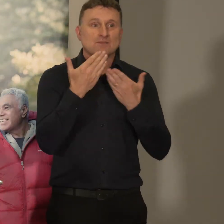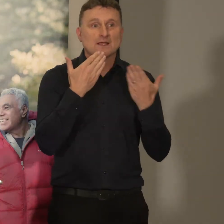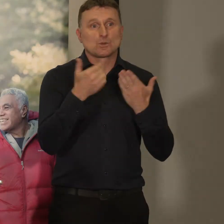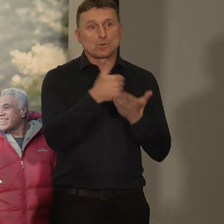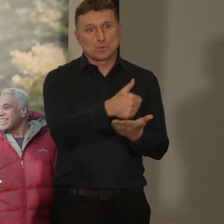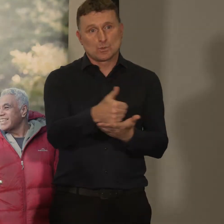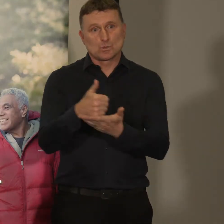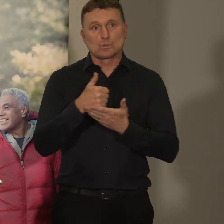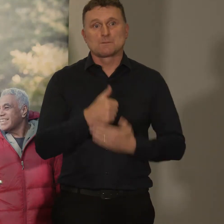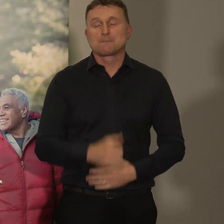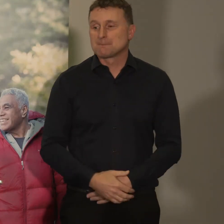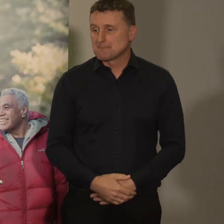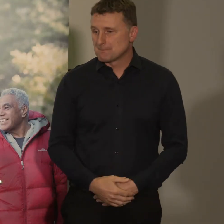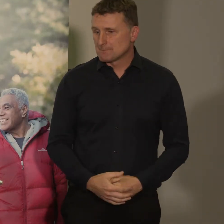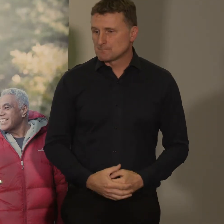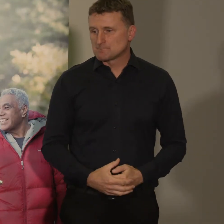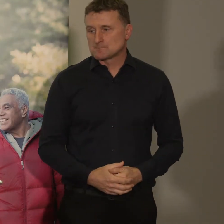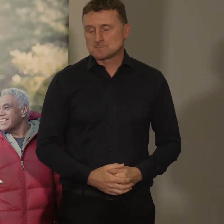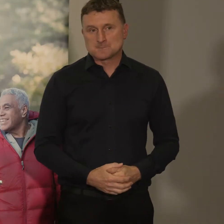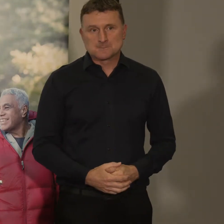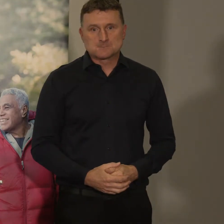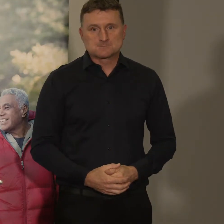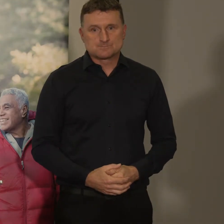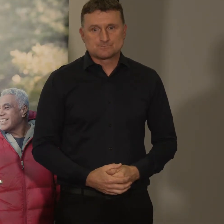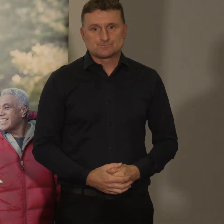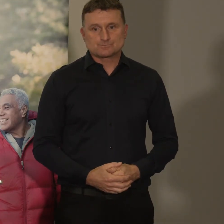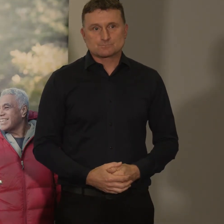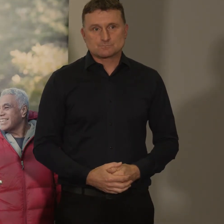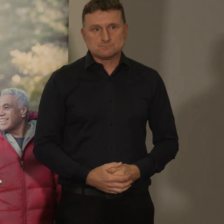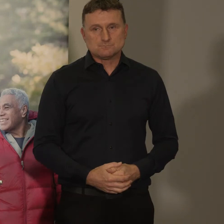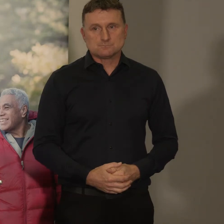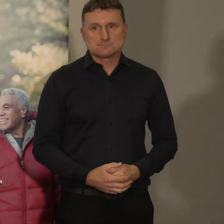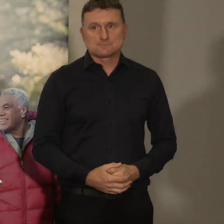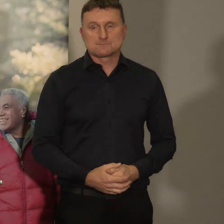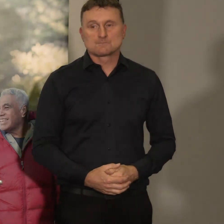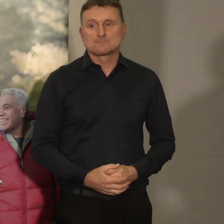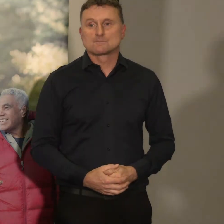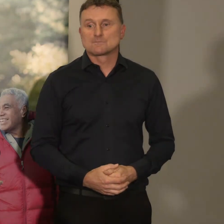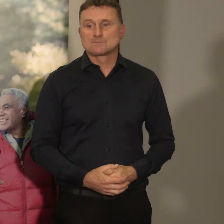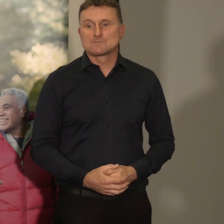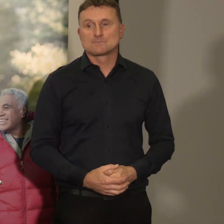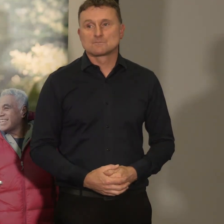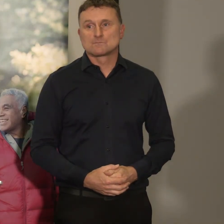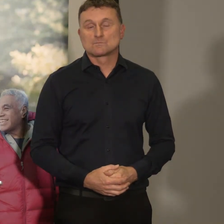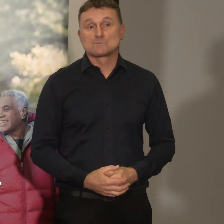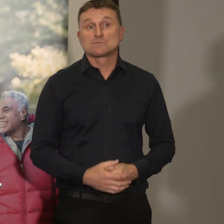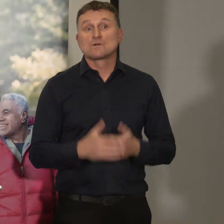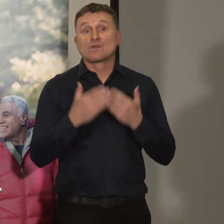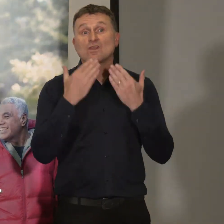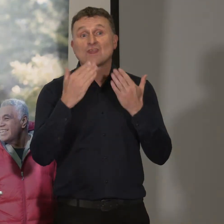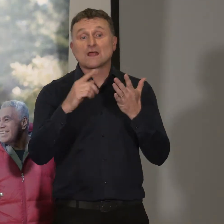forward to get their boosters. Back to you Andrew.